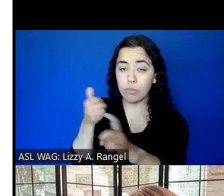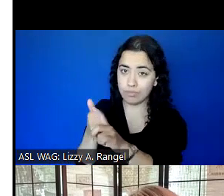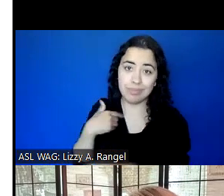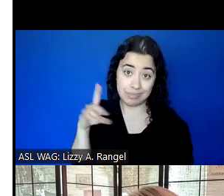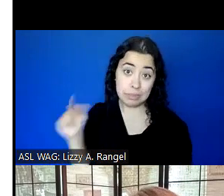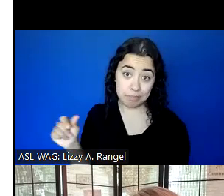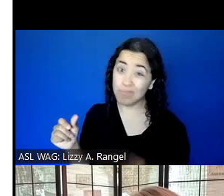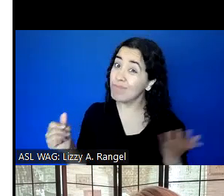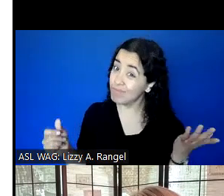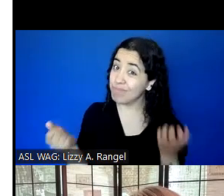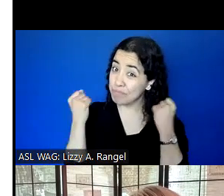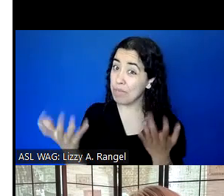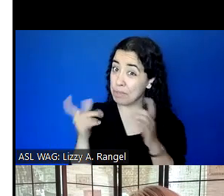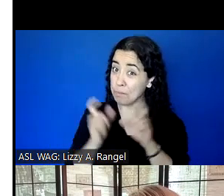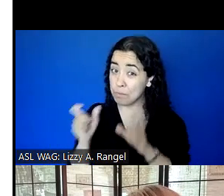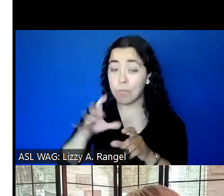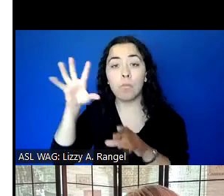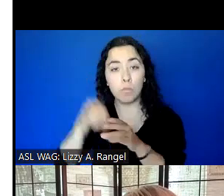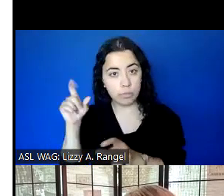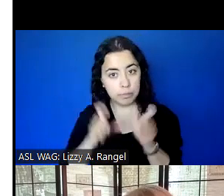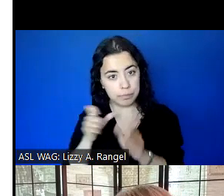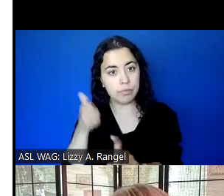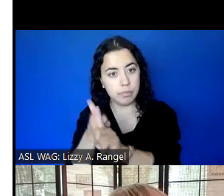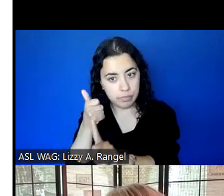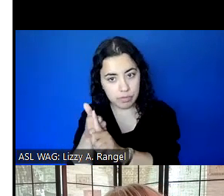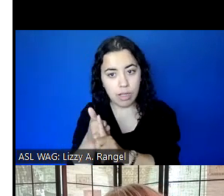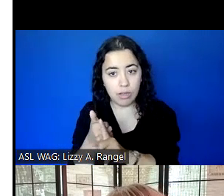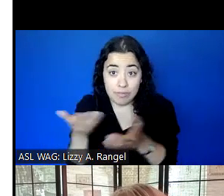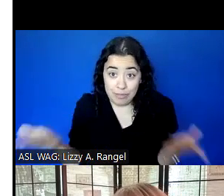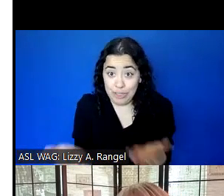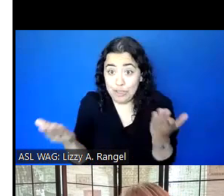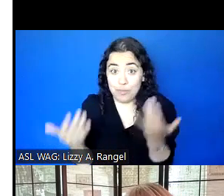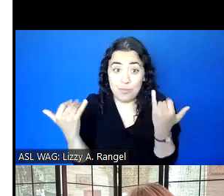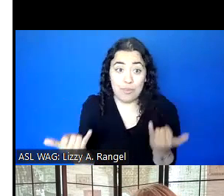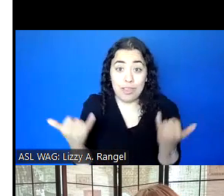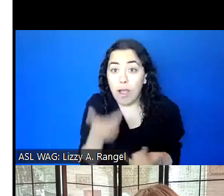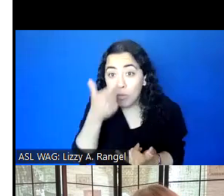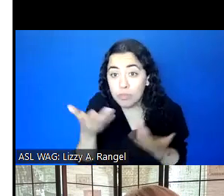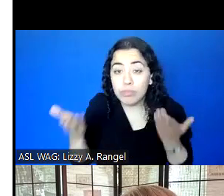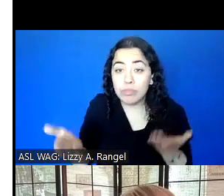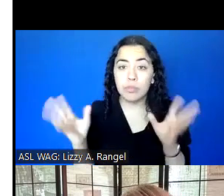This can be people who are distracted, who have a difficult time focusing, or maybe they have some